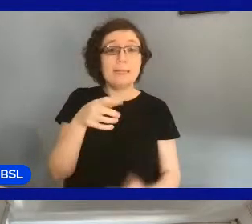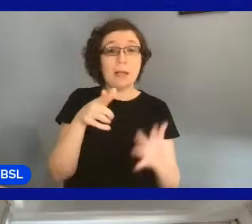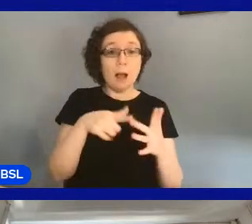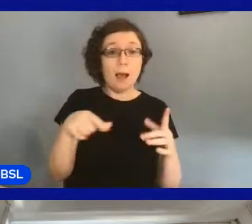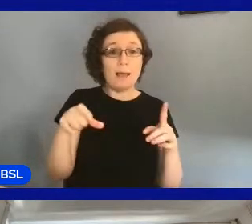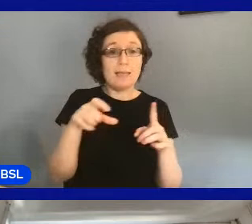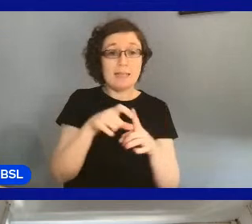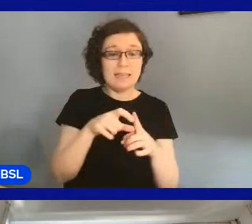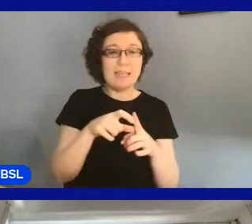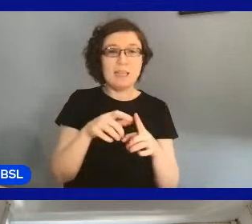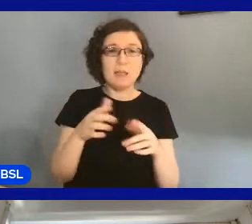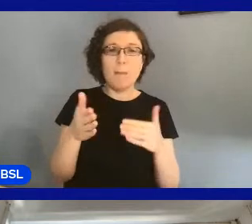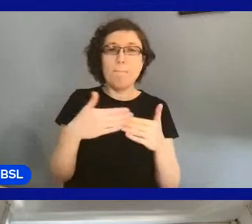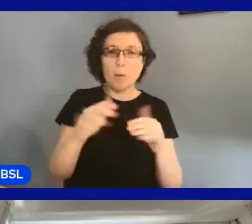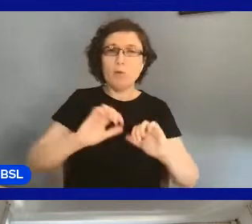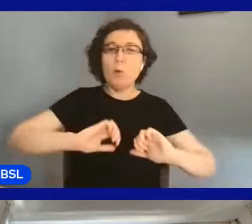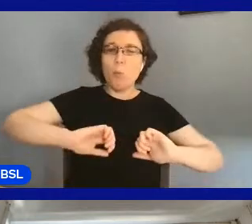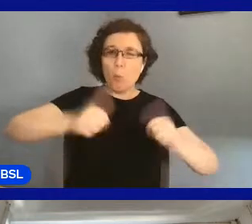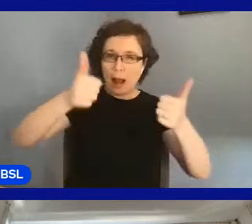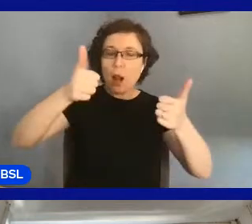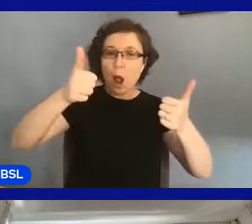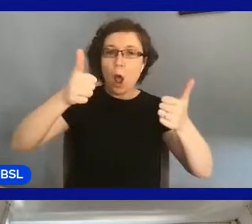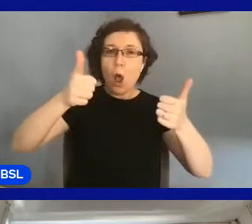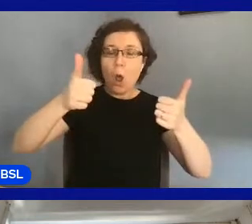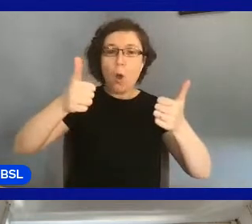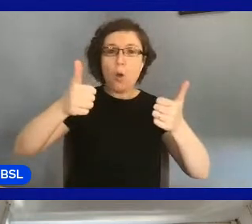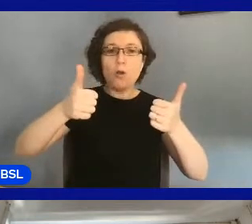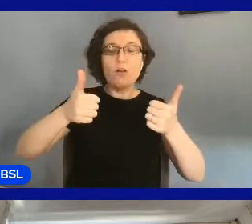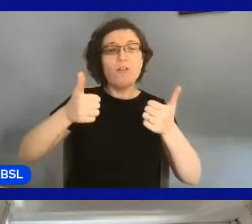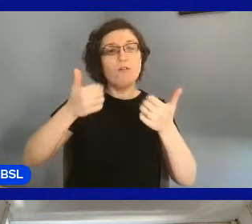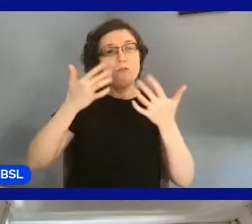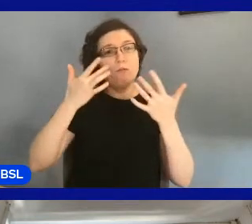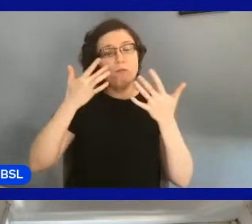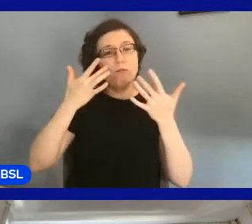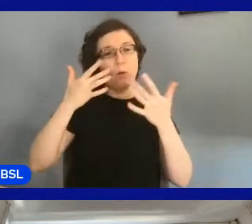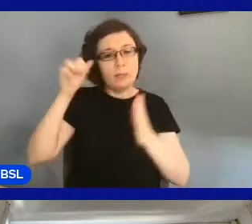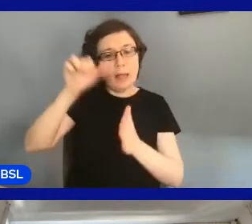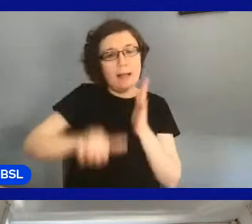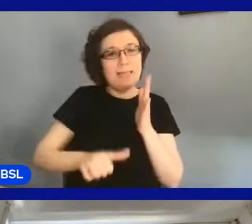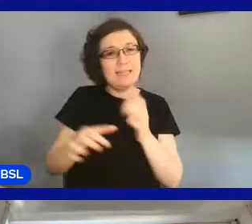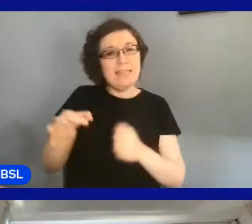started, about city ID, and where the project has got to know? Thanks John.